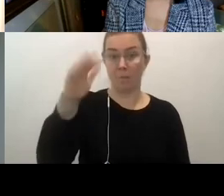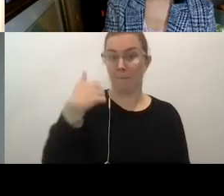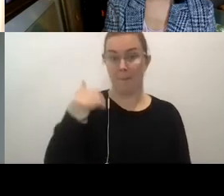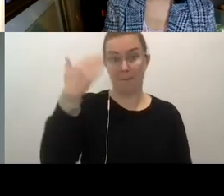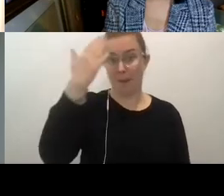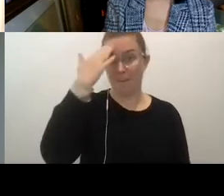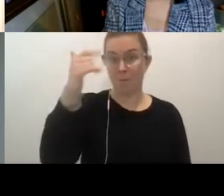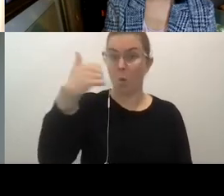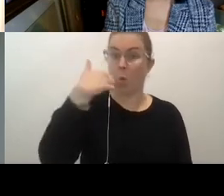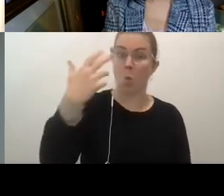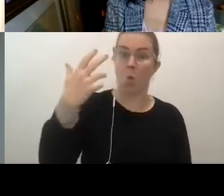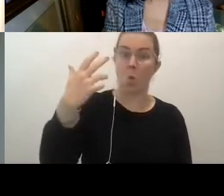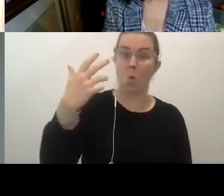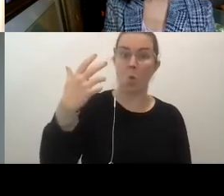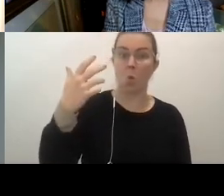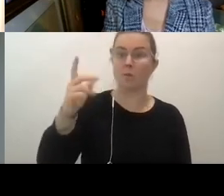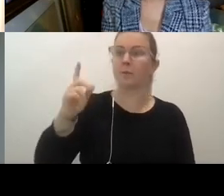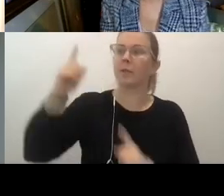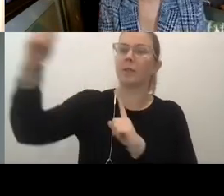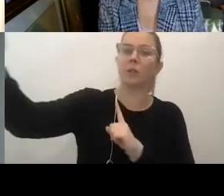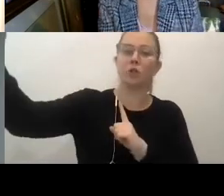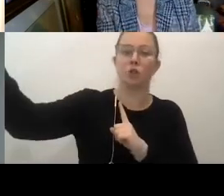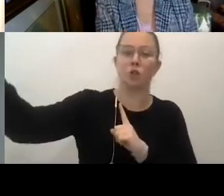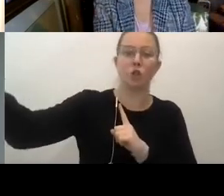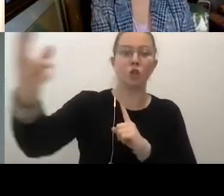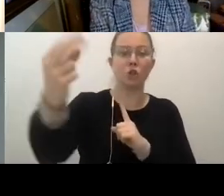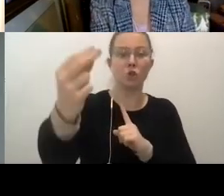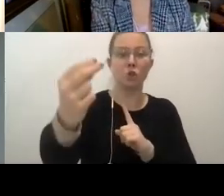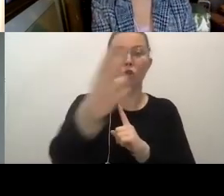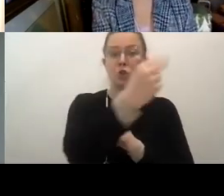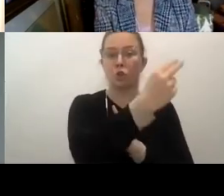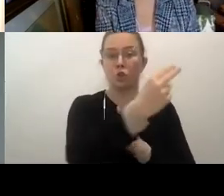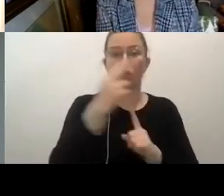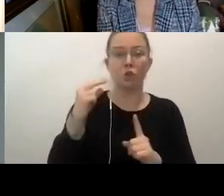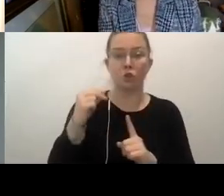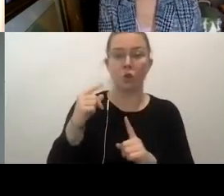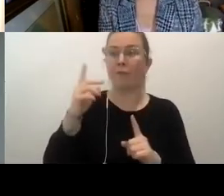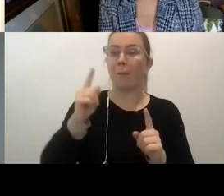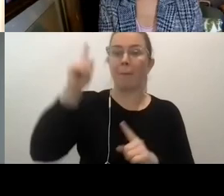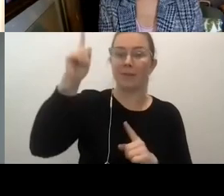talking to me from other places in the house, yelling from upstairs, yelling from other rooms,